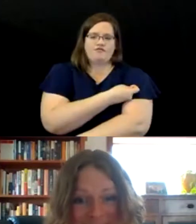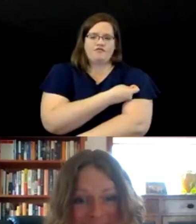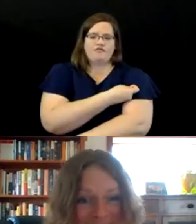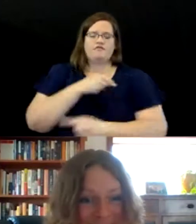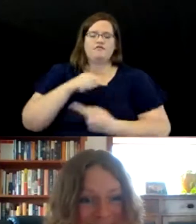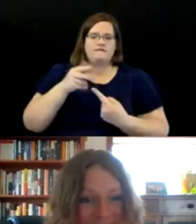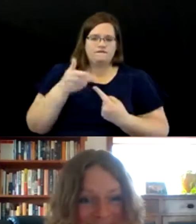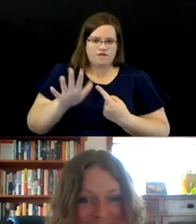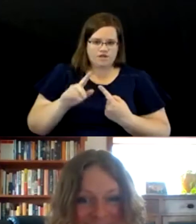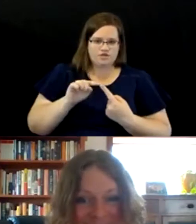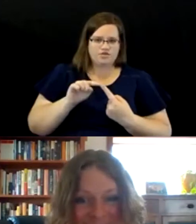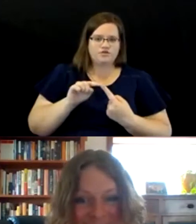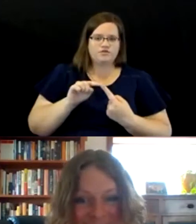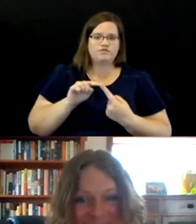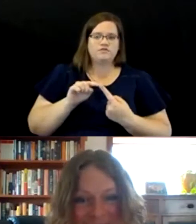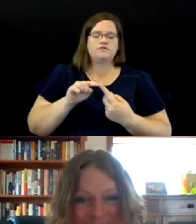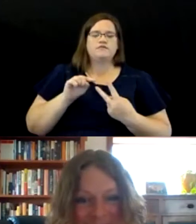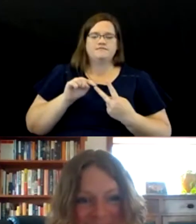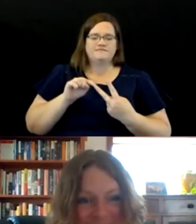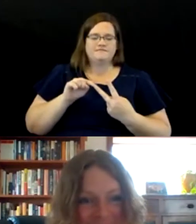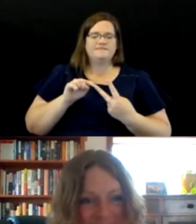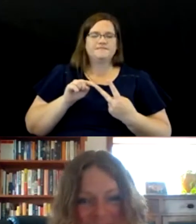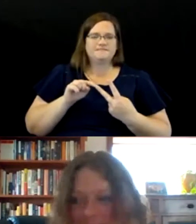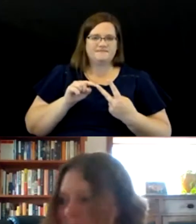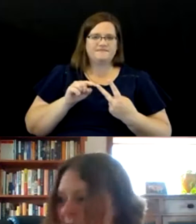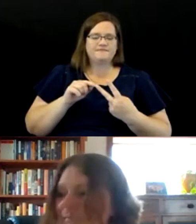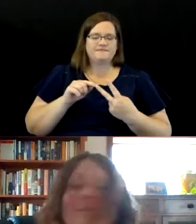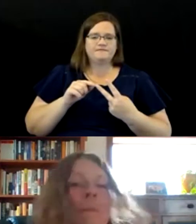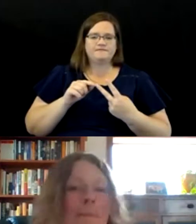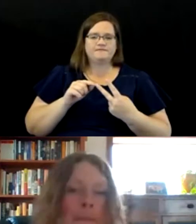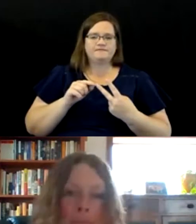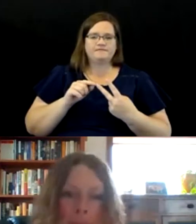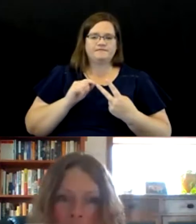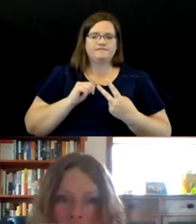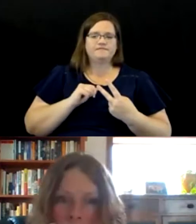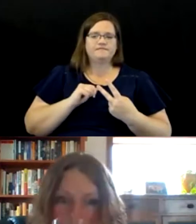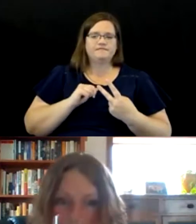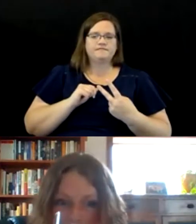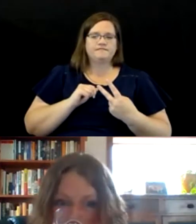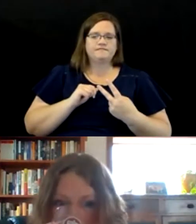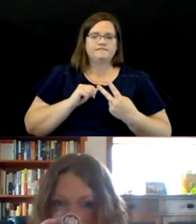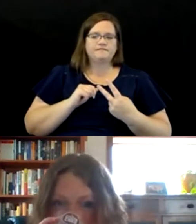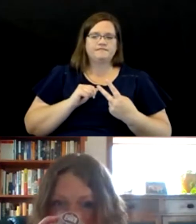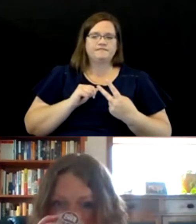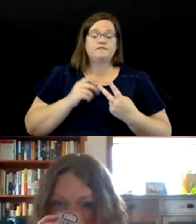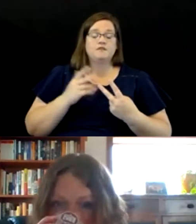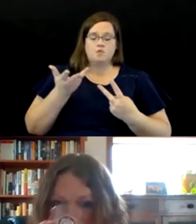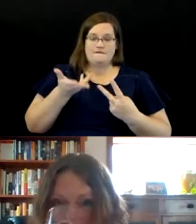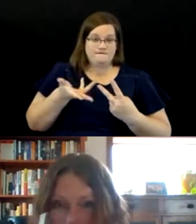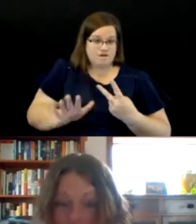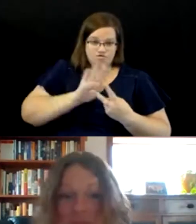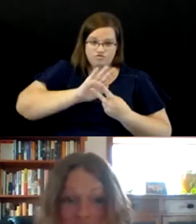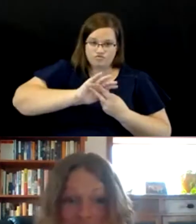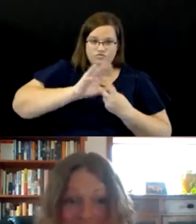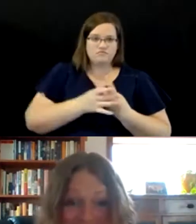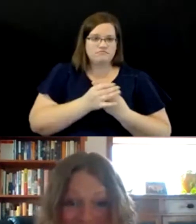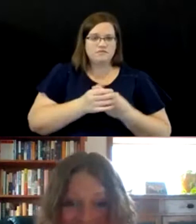and the second one. So I'm completely vaccinated.